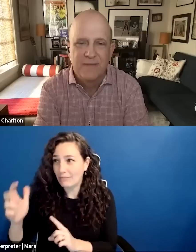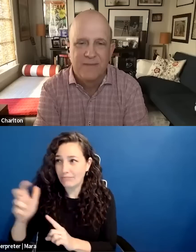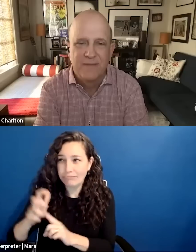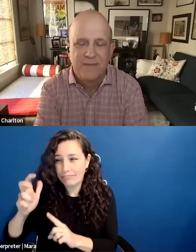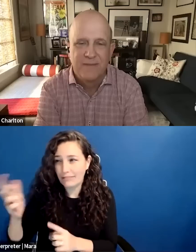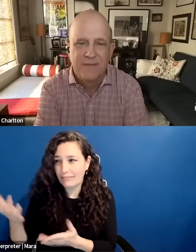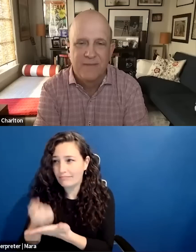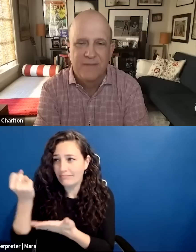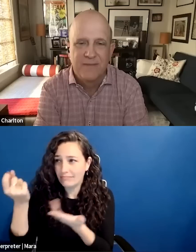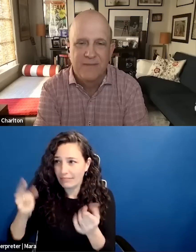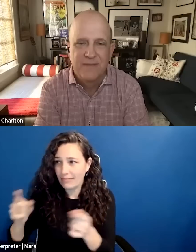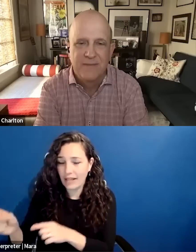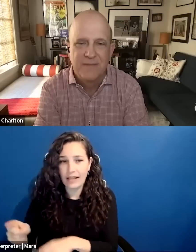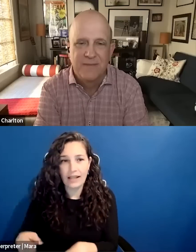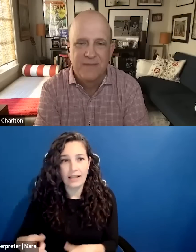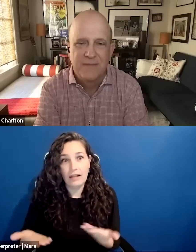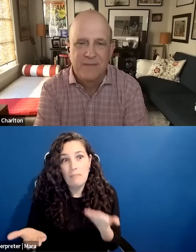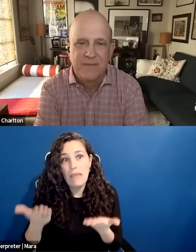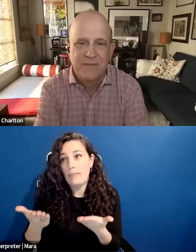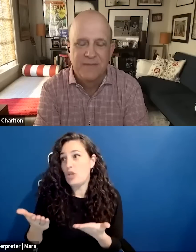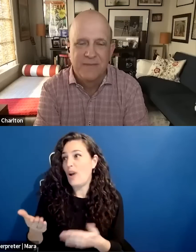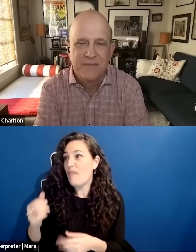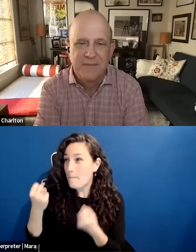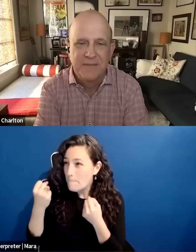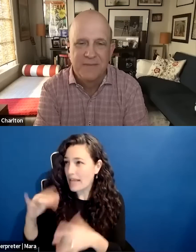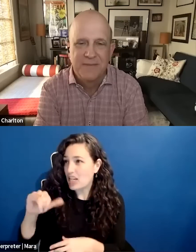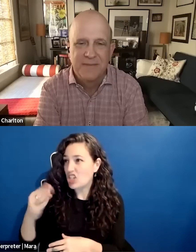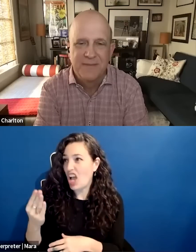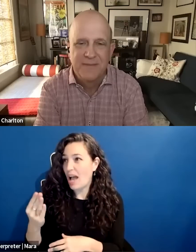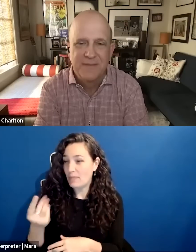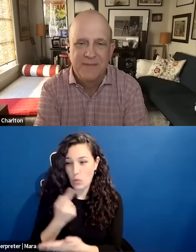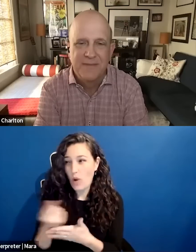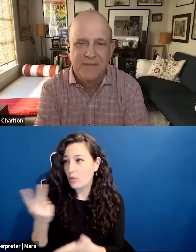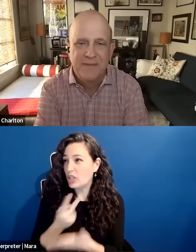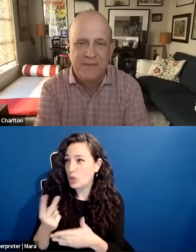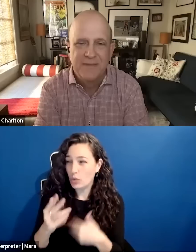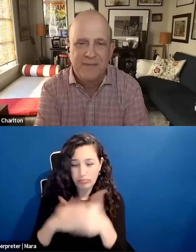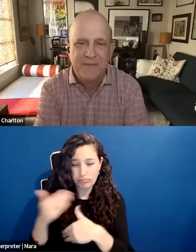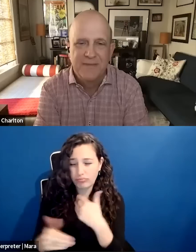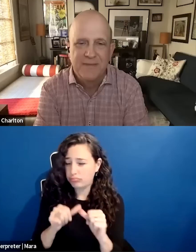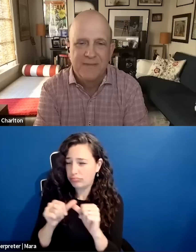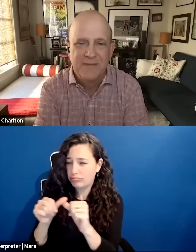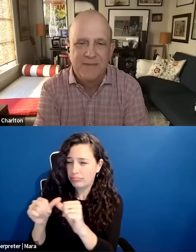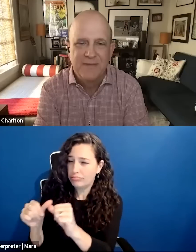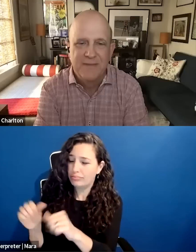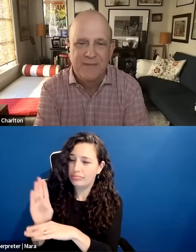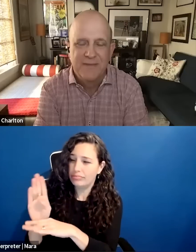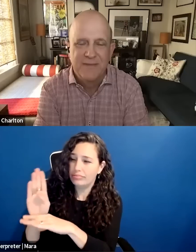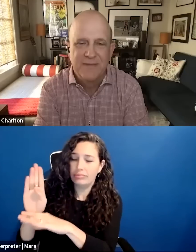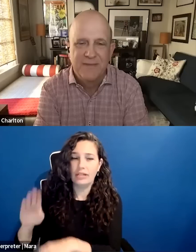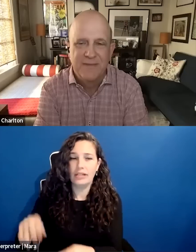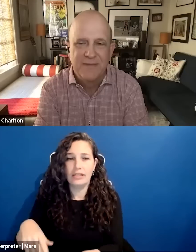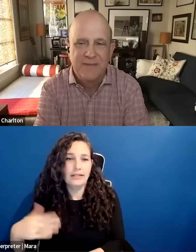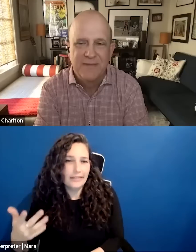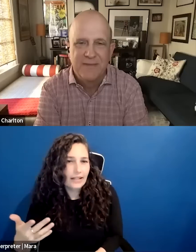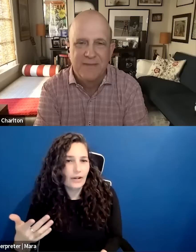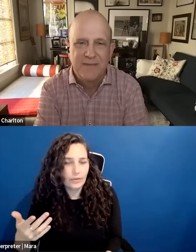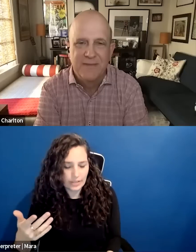in like span of like a week or two, you know, and how often, like there's,